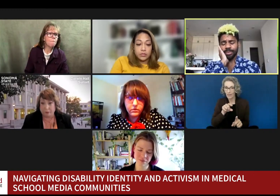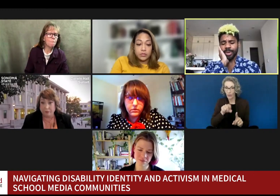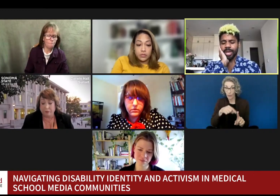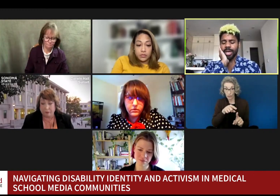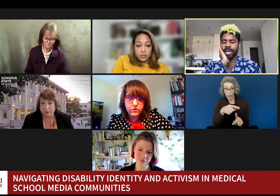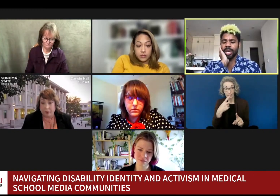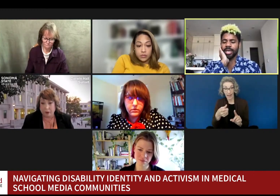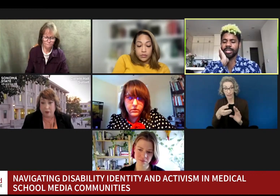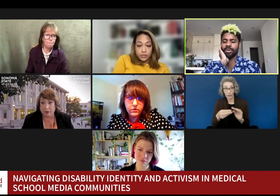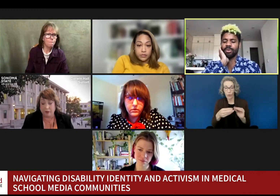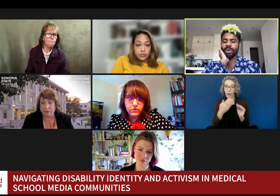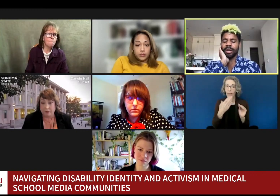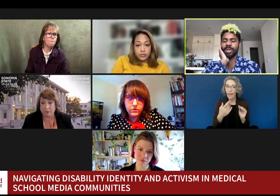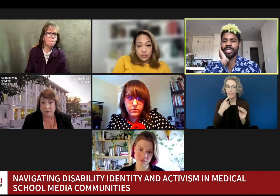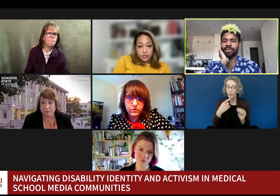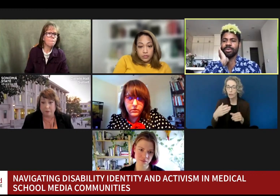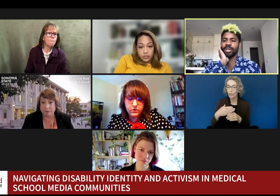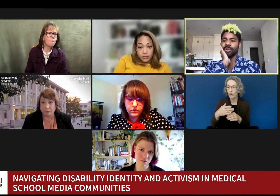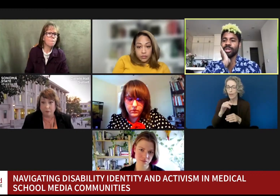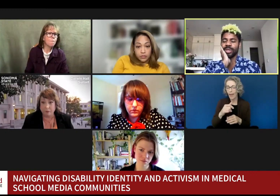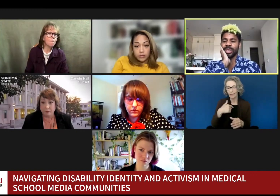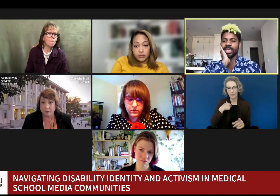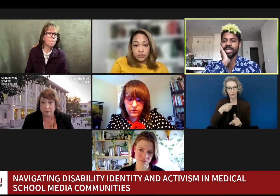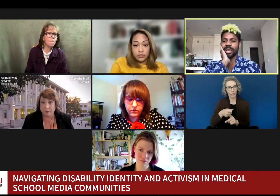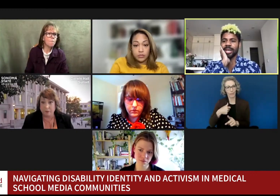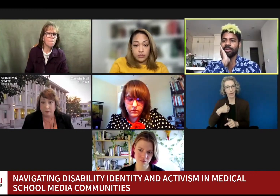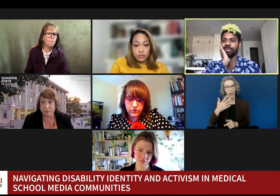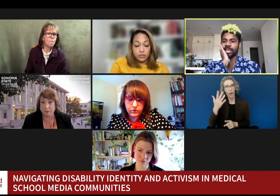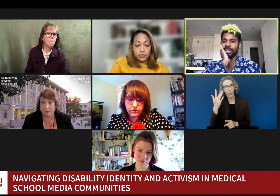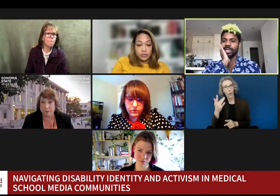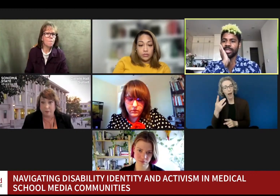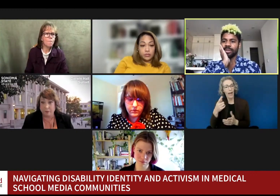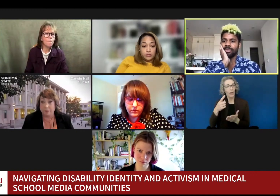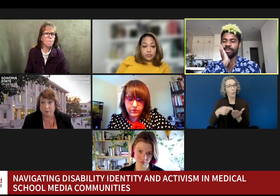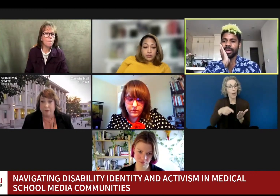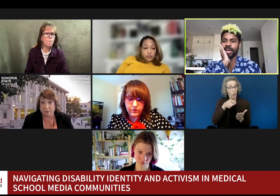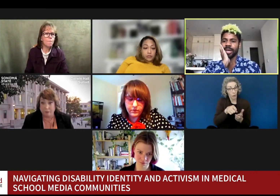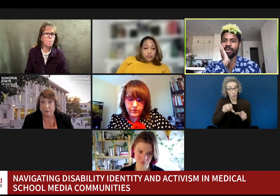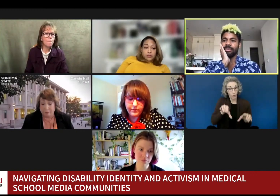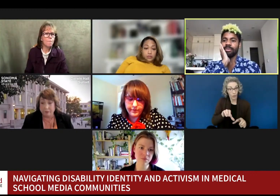why wasn't what you were doing seen as the height of professionalism?